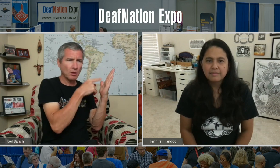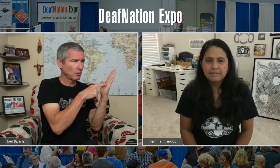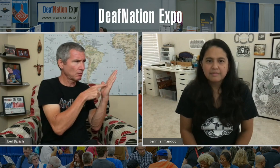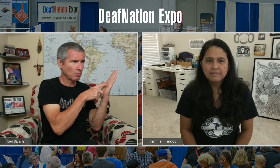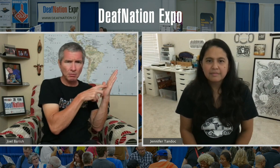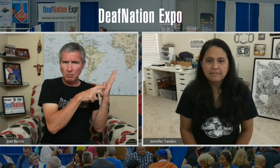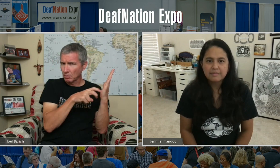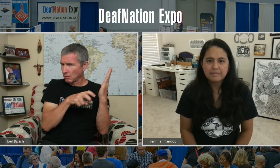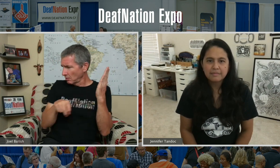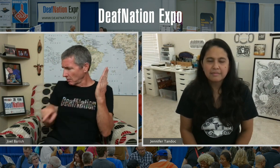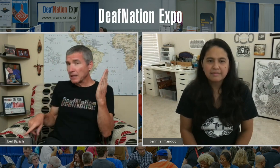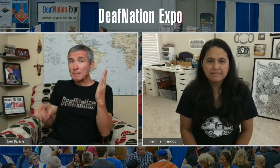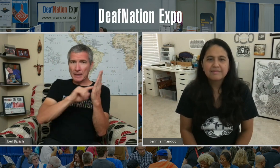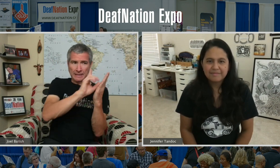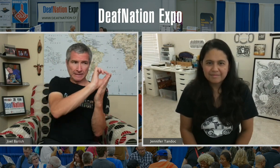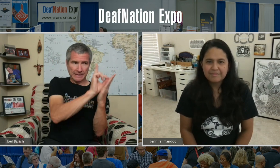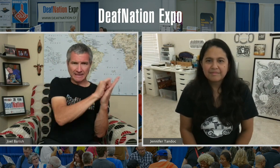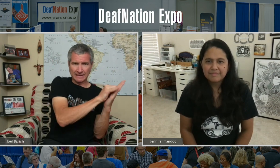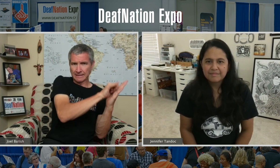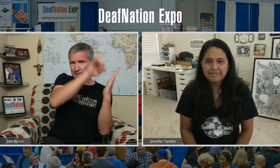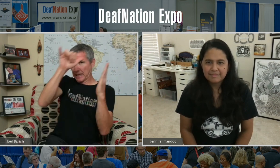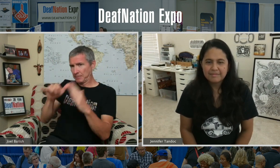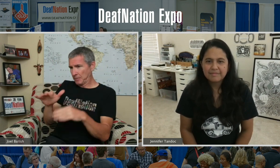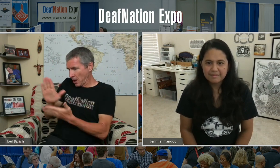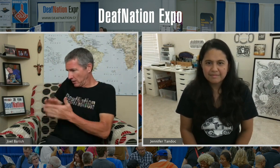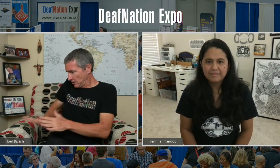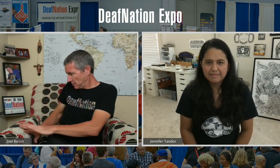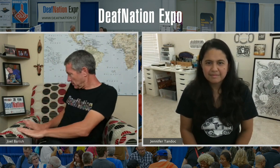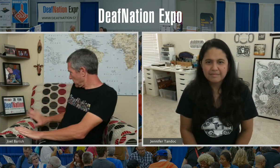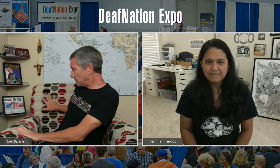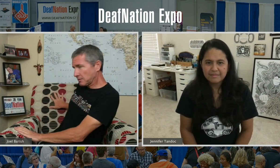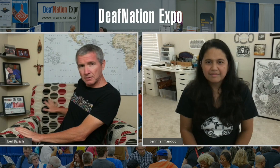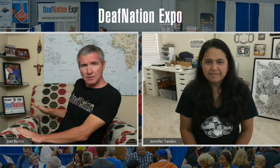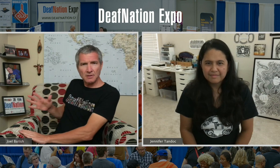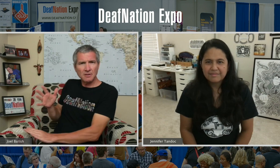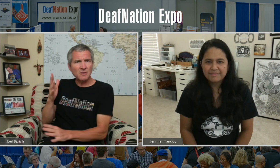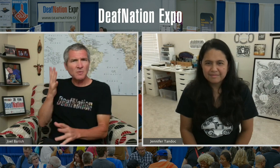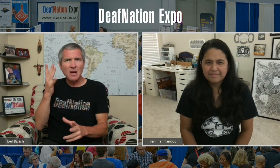When you do art, you can design something on other things.